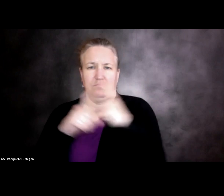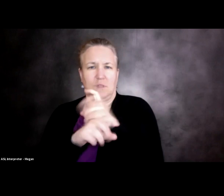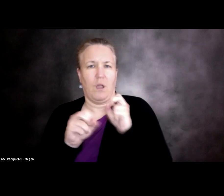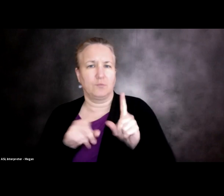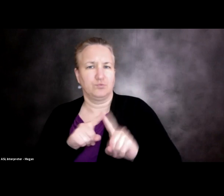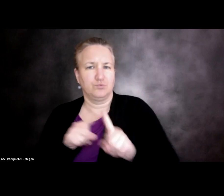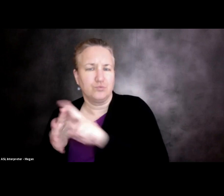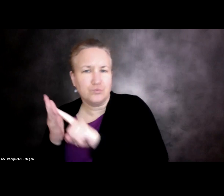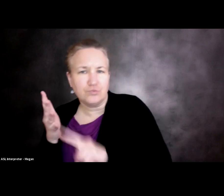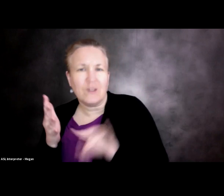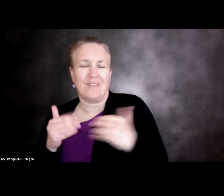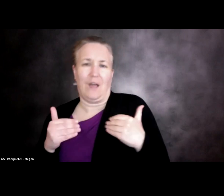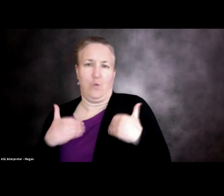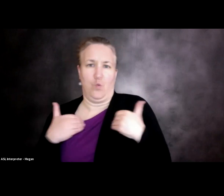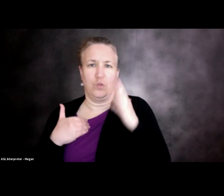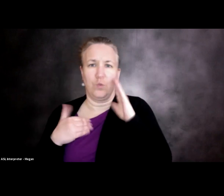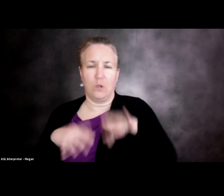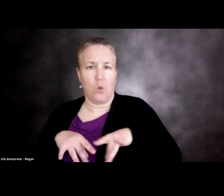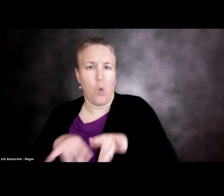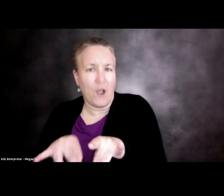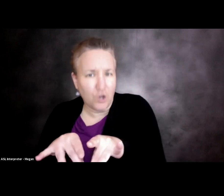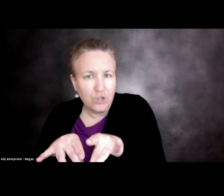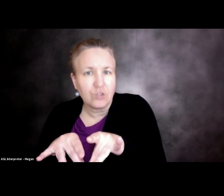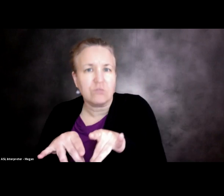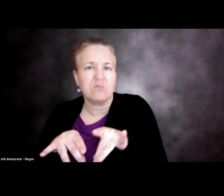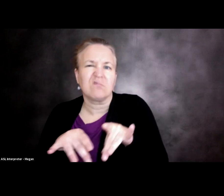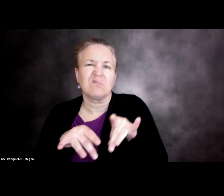that the youth would acquire to reshape himself